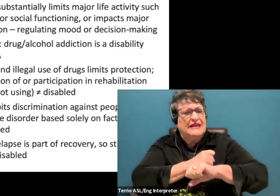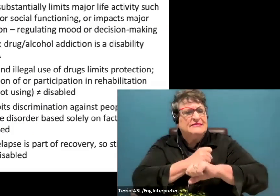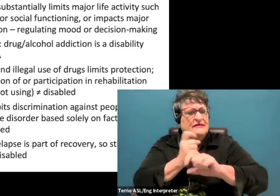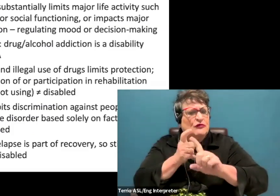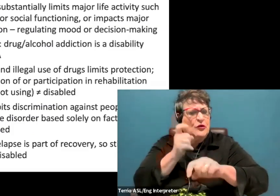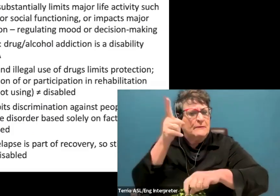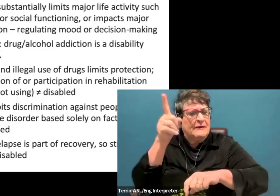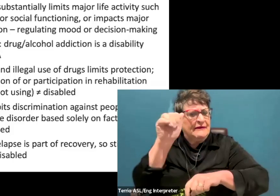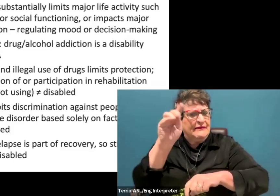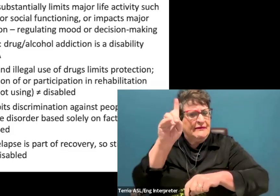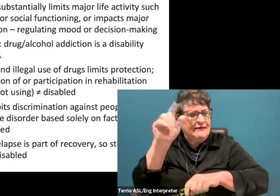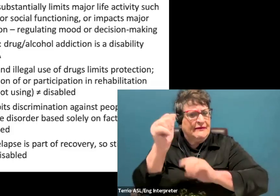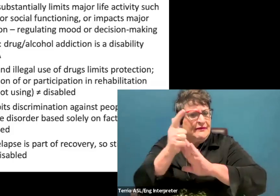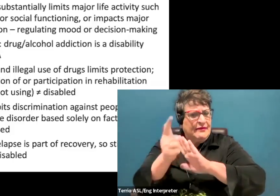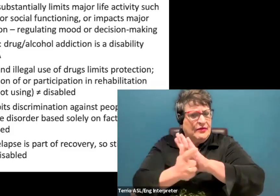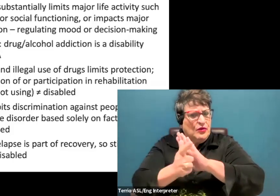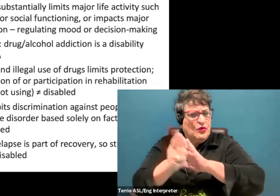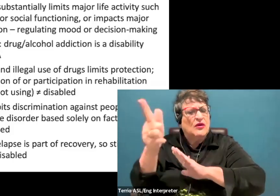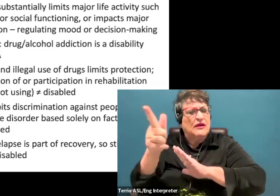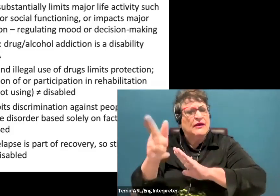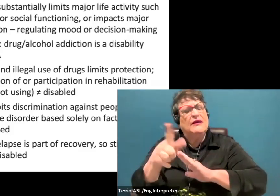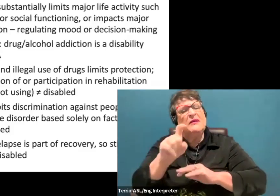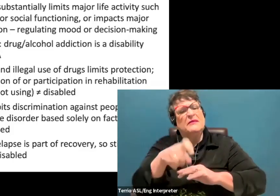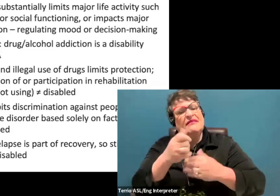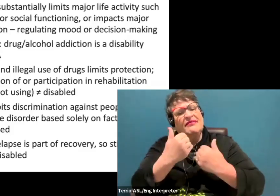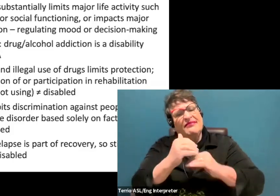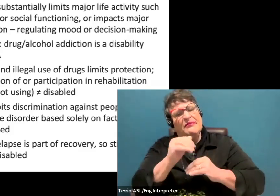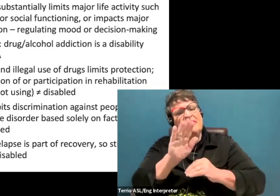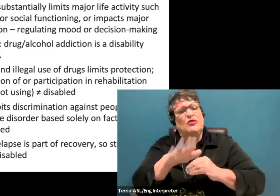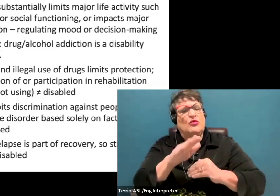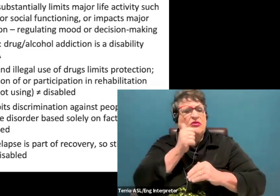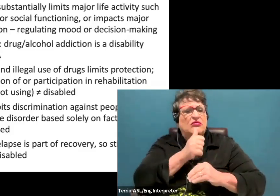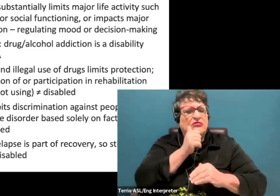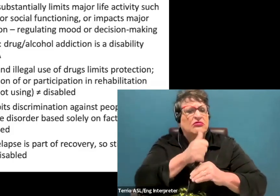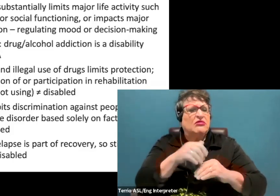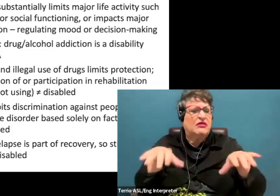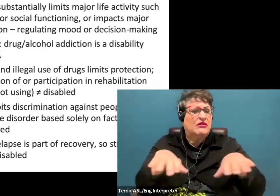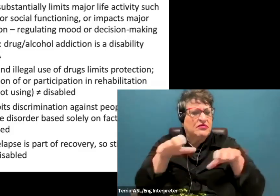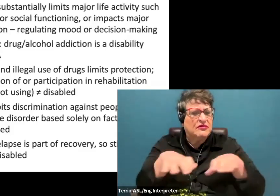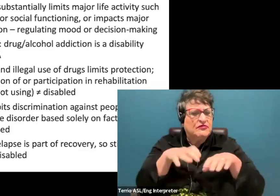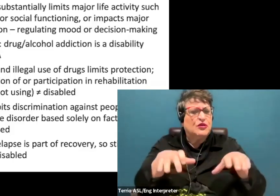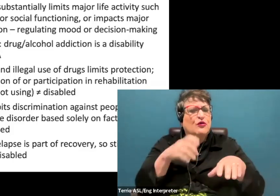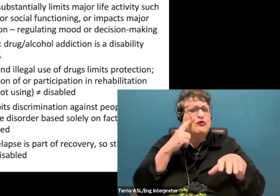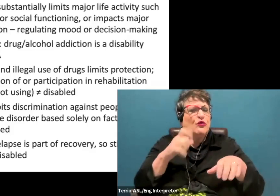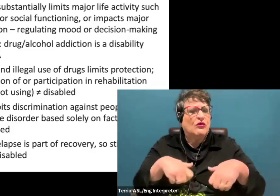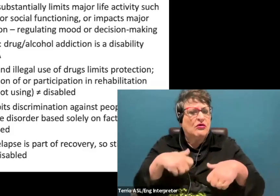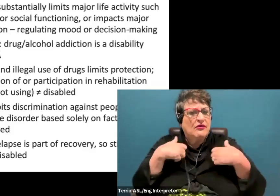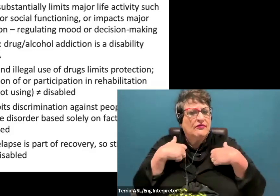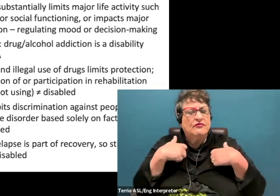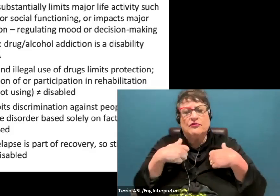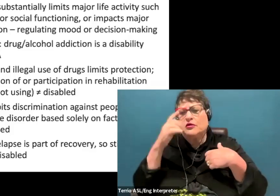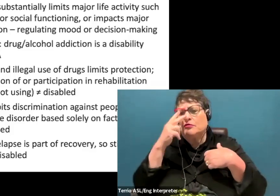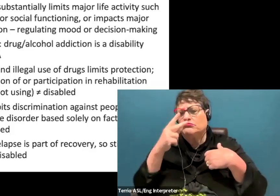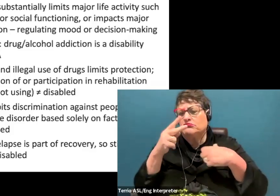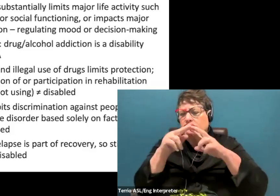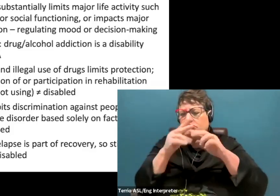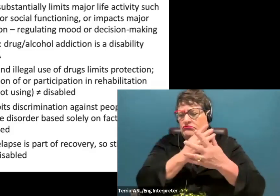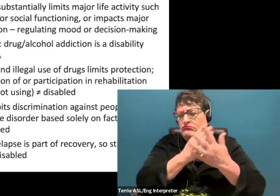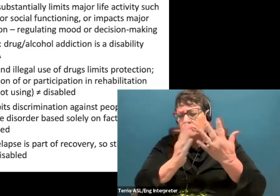substantially limit a person's major life activities. When we're looking at various disabilities, when folks hear things